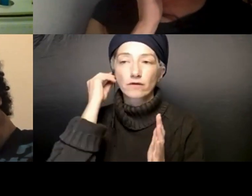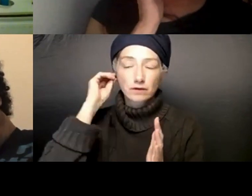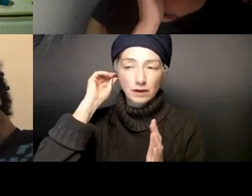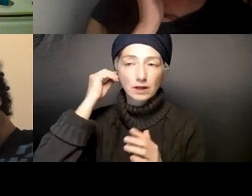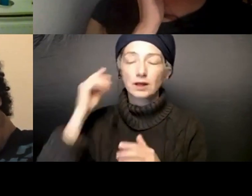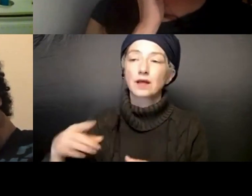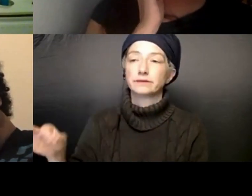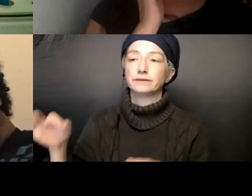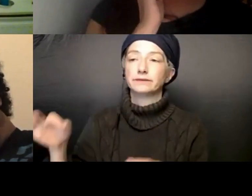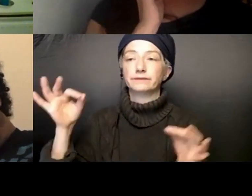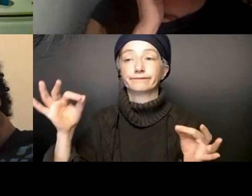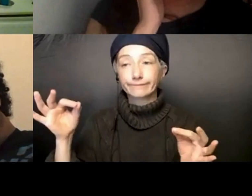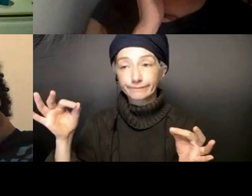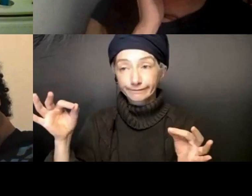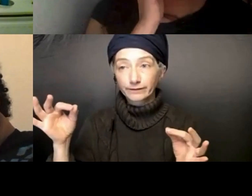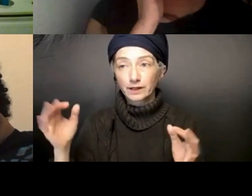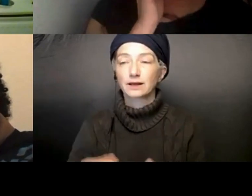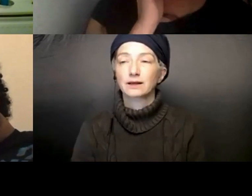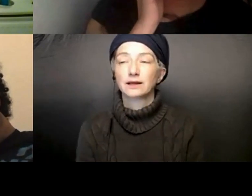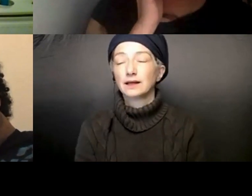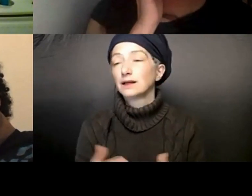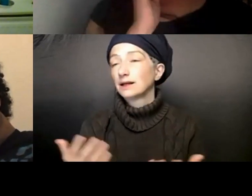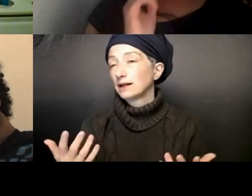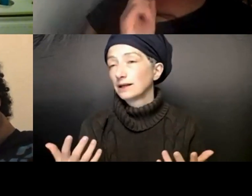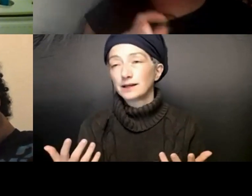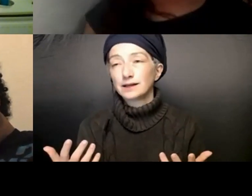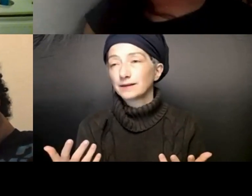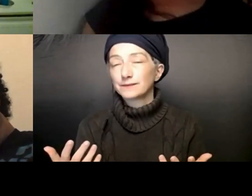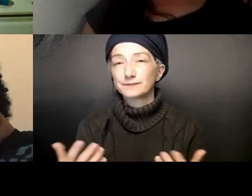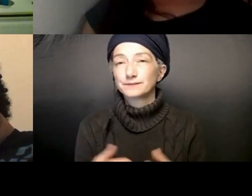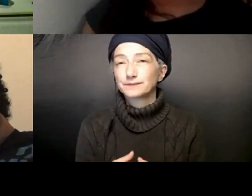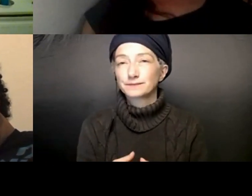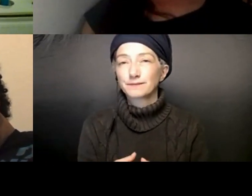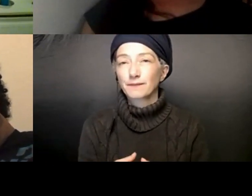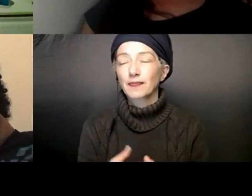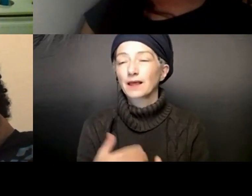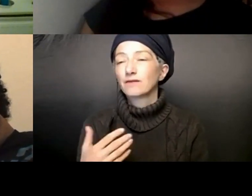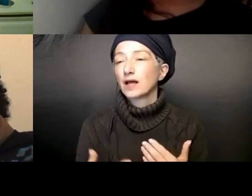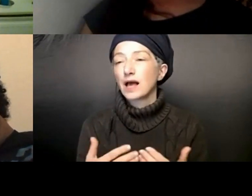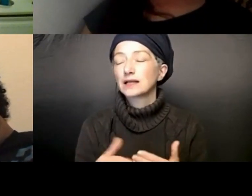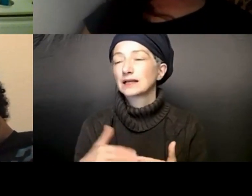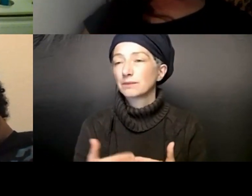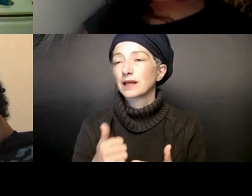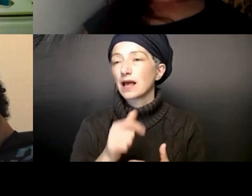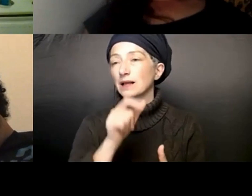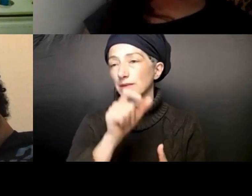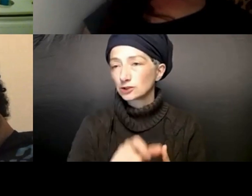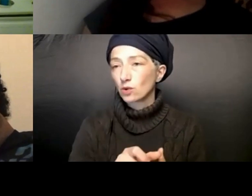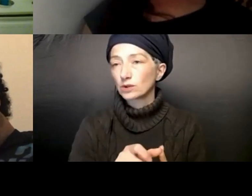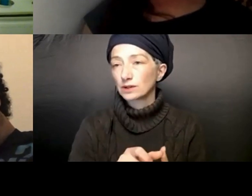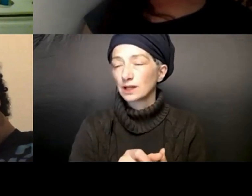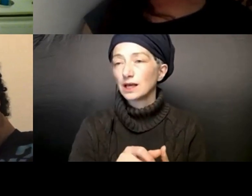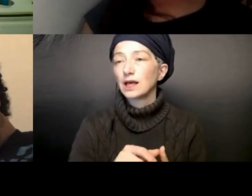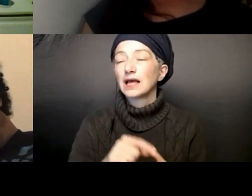There might only be someone (trained actor), who fits this criteria in the whole US.